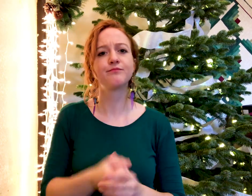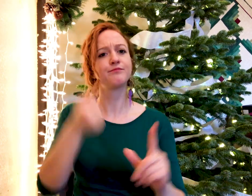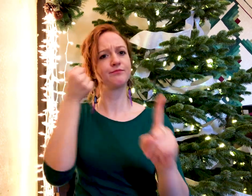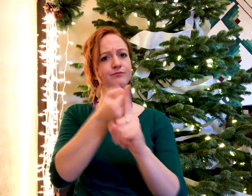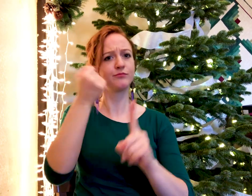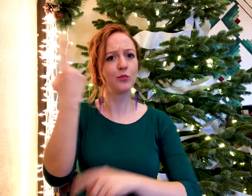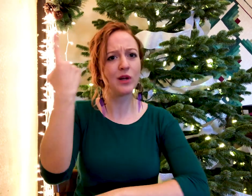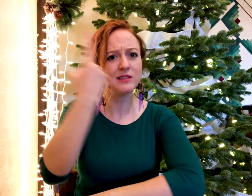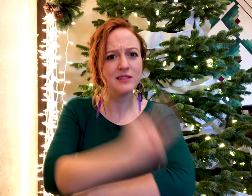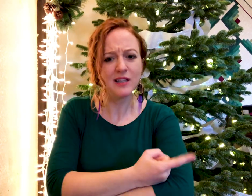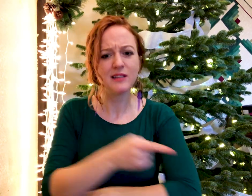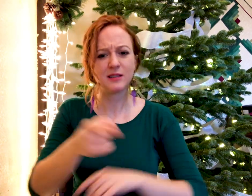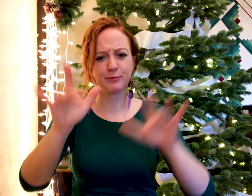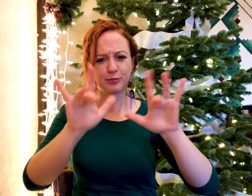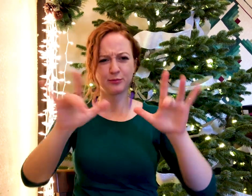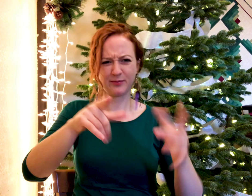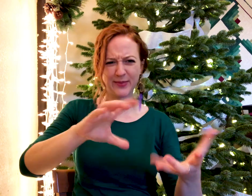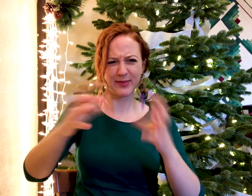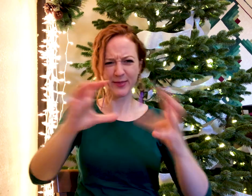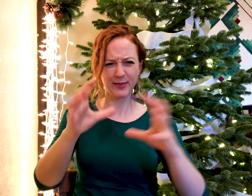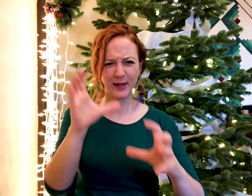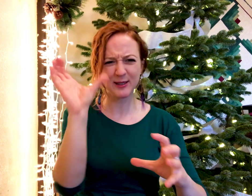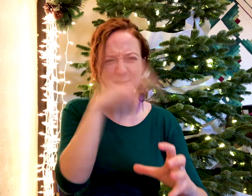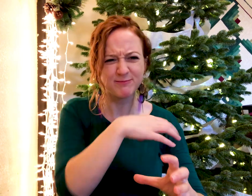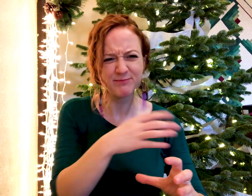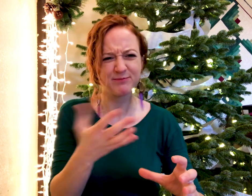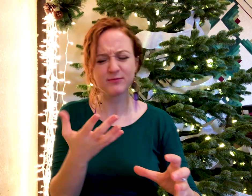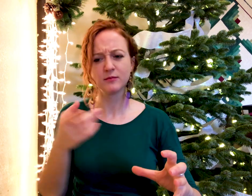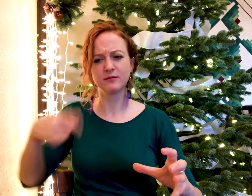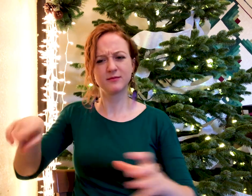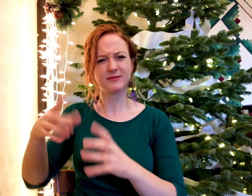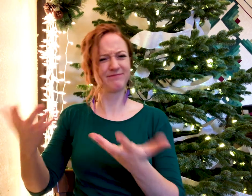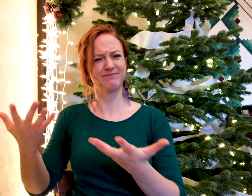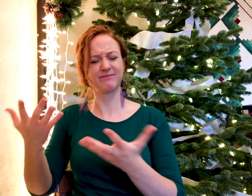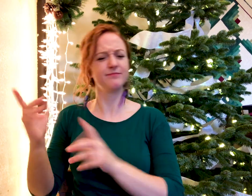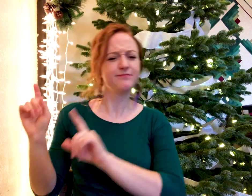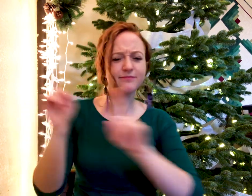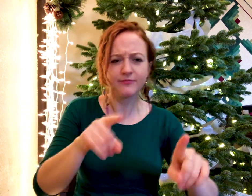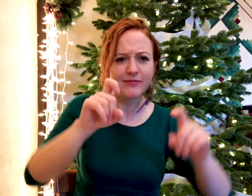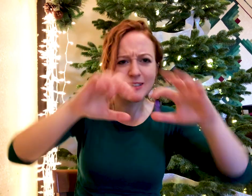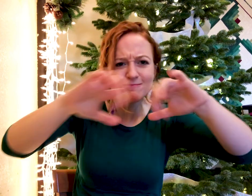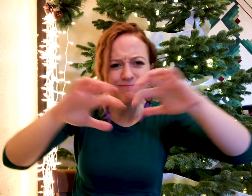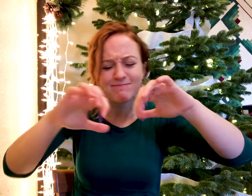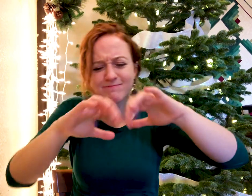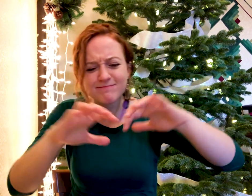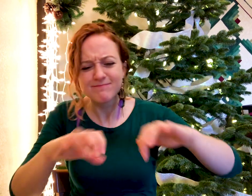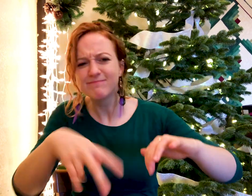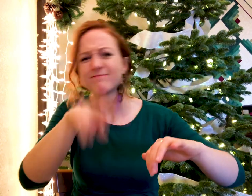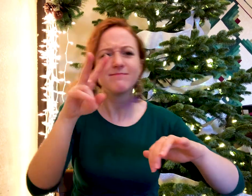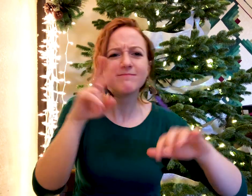They noticed that the computer wasn’t behaving properly so they took apart the computer